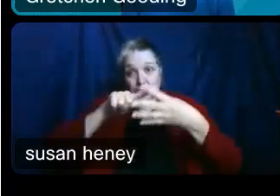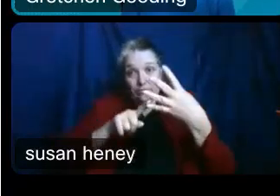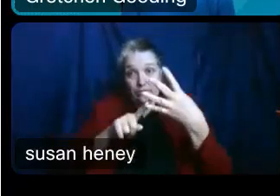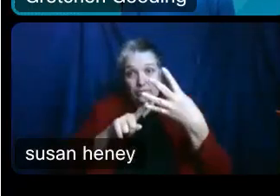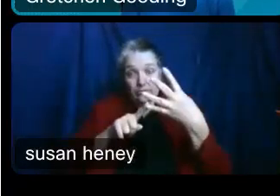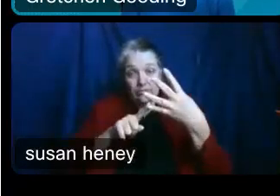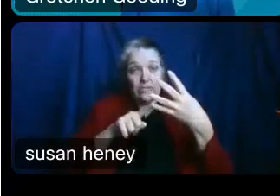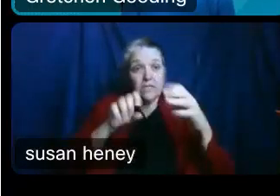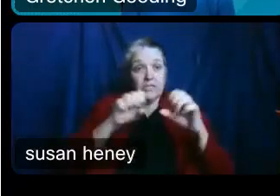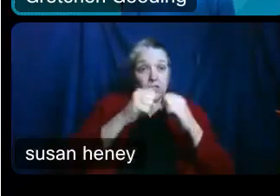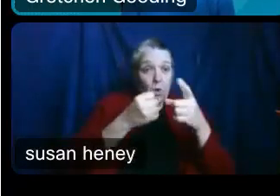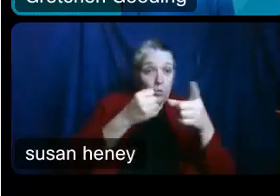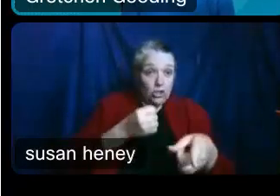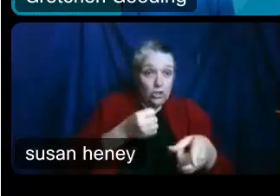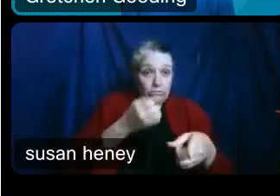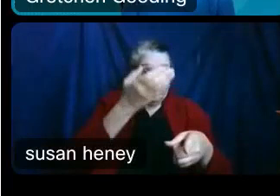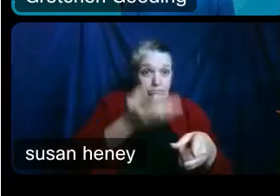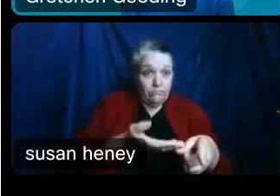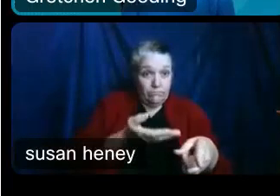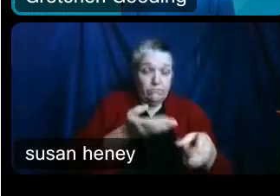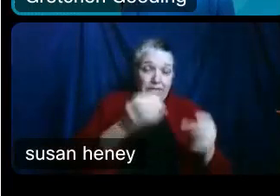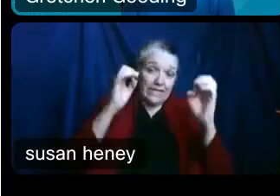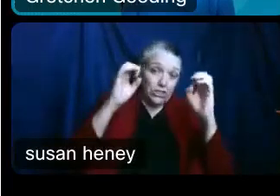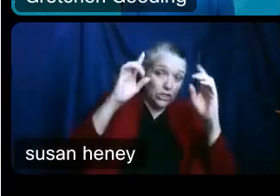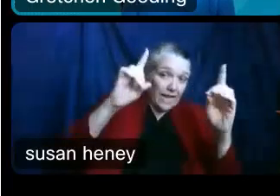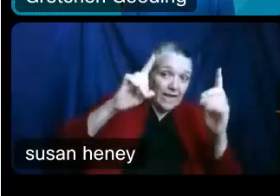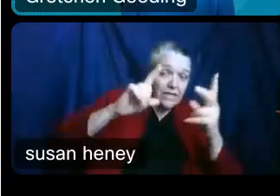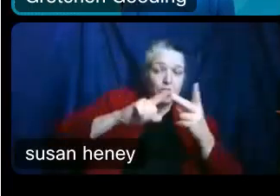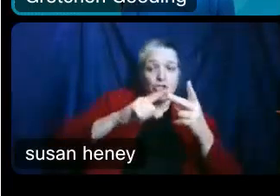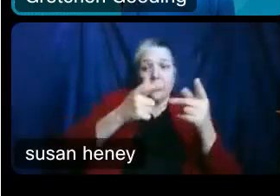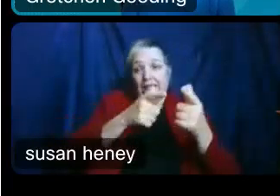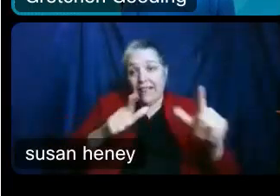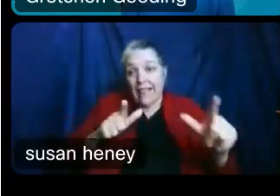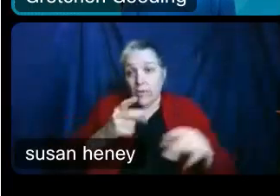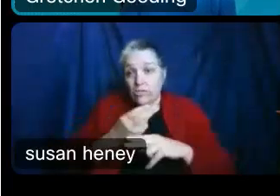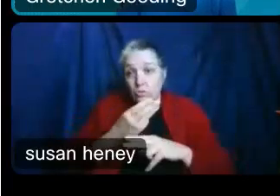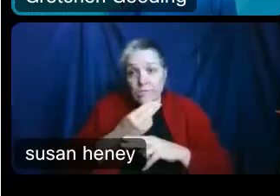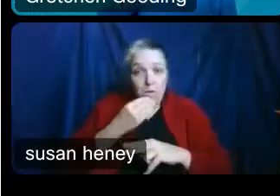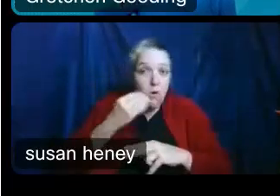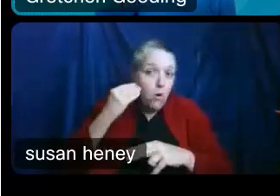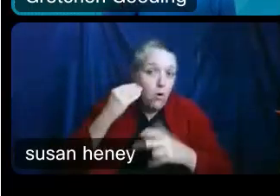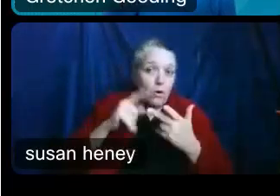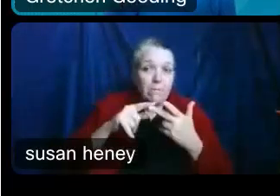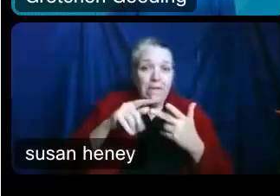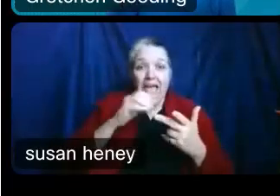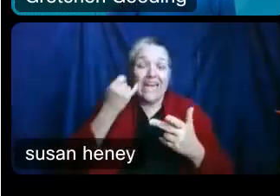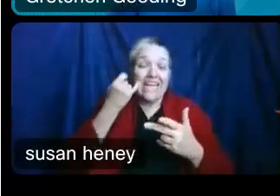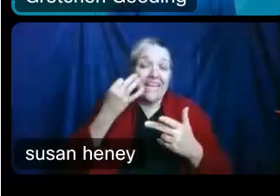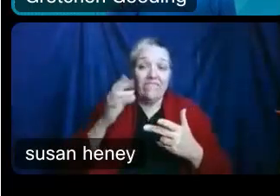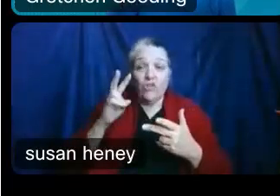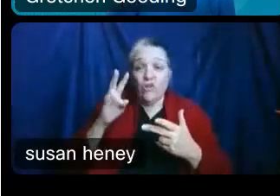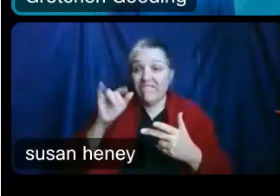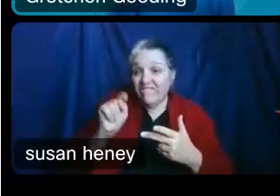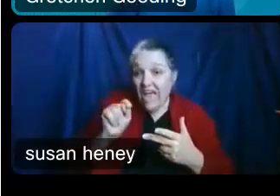topics such as educational attainment, language spoken at home, and veterans. The ACS also